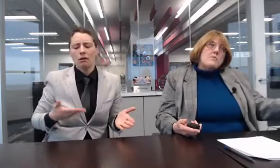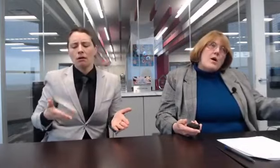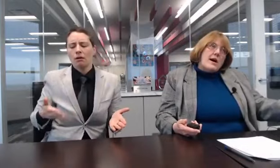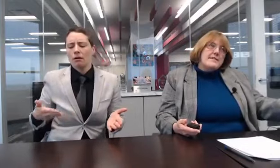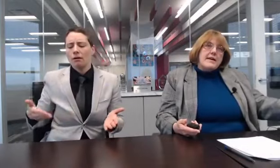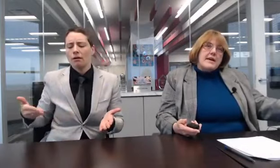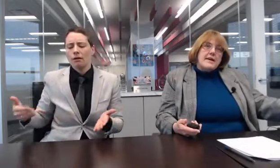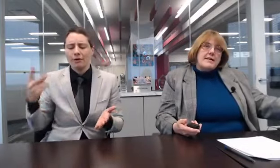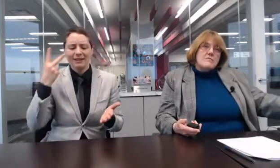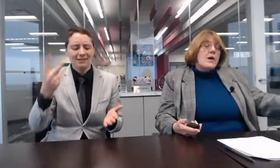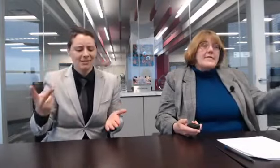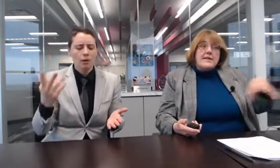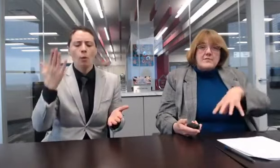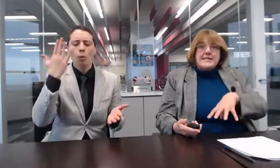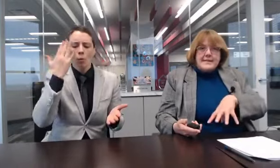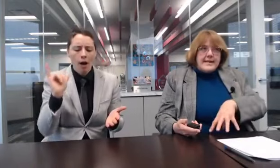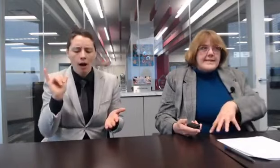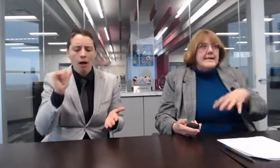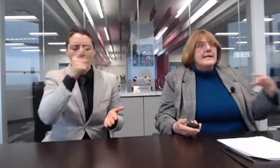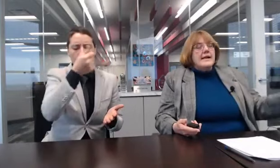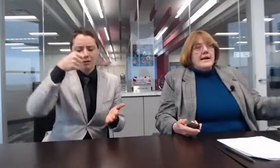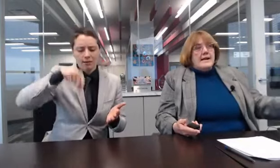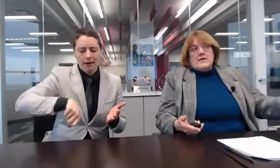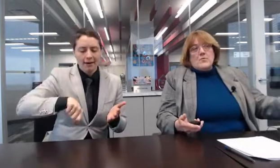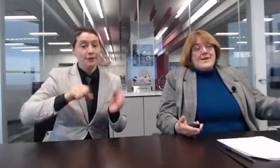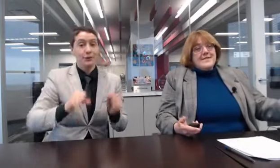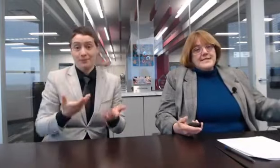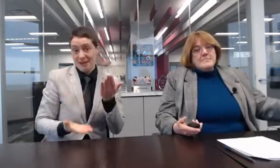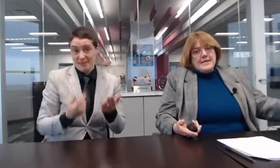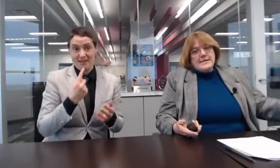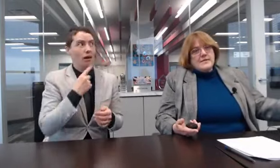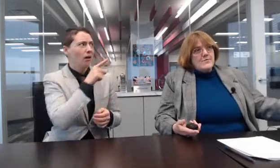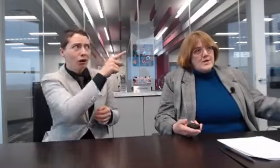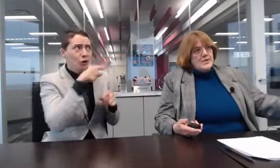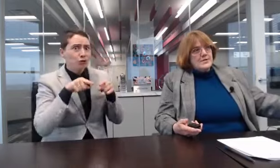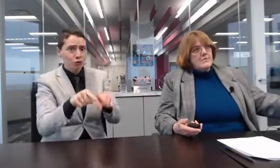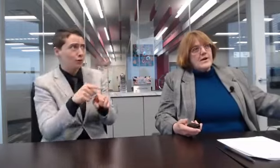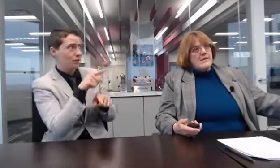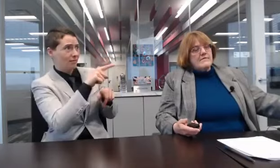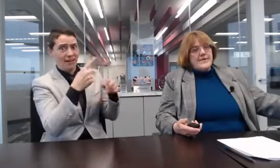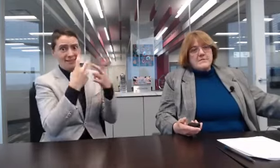why they are denying it. We've seen many situations where families